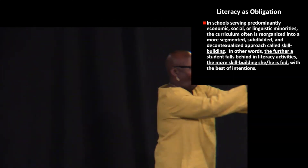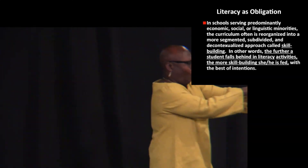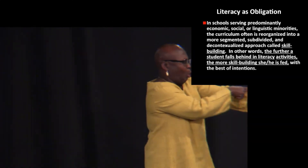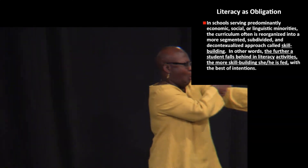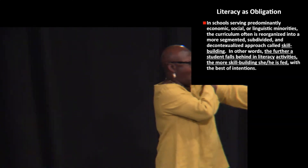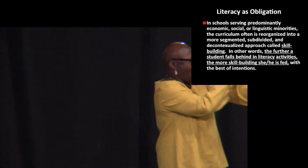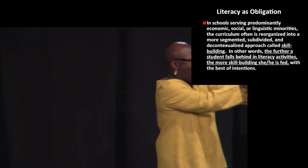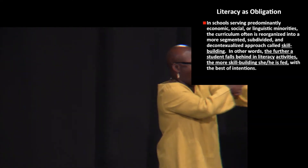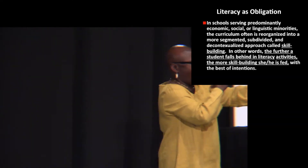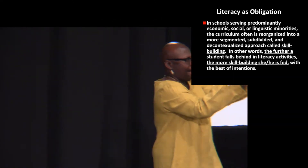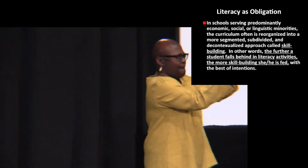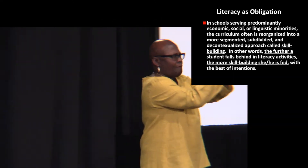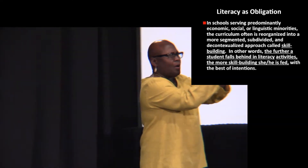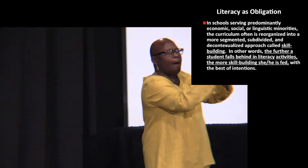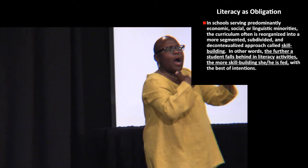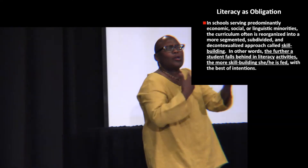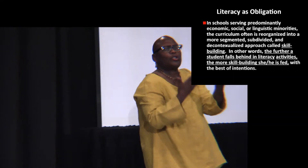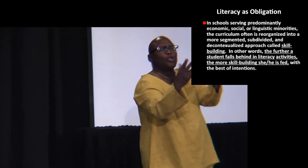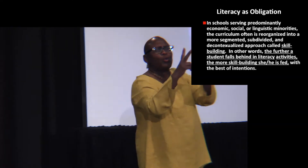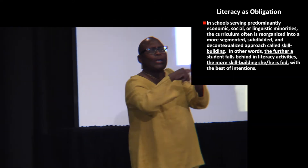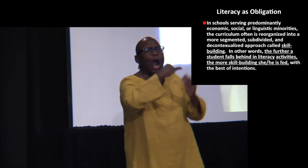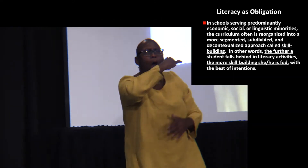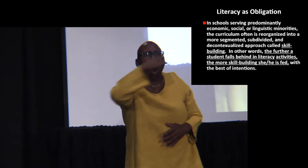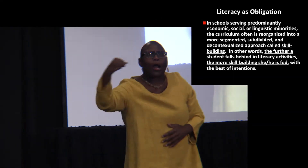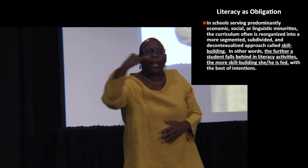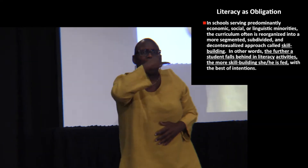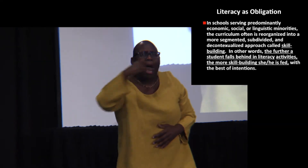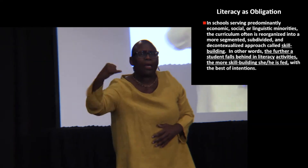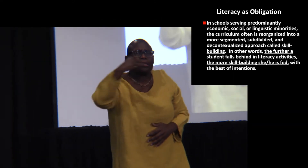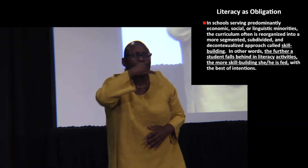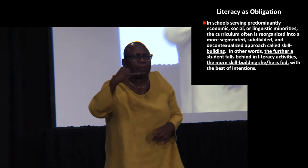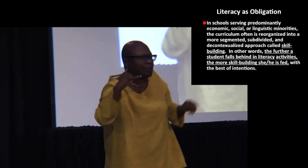but my comments are focused on deaf education.